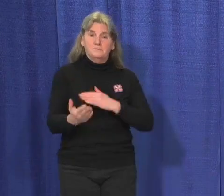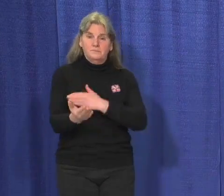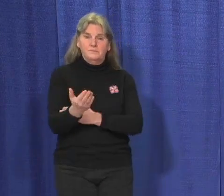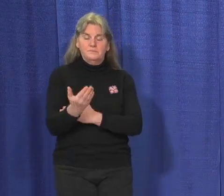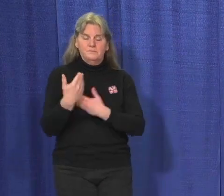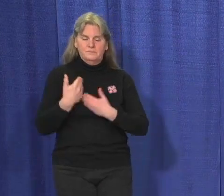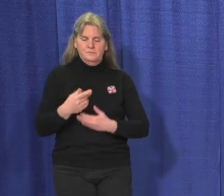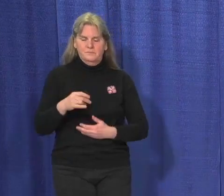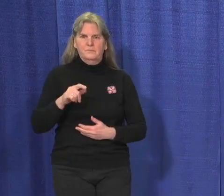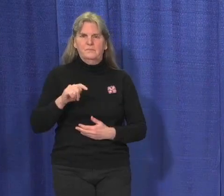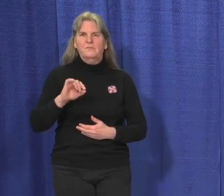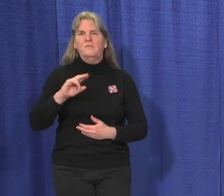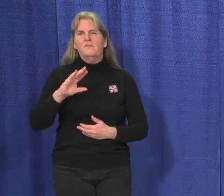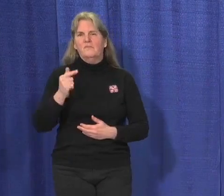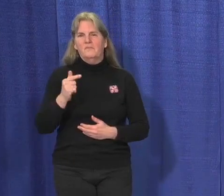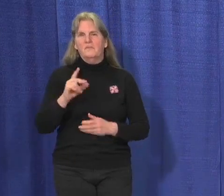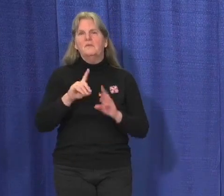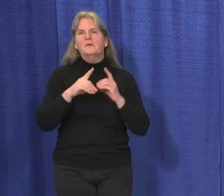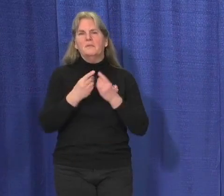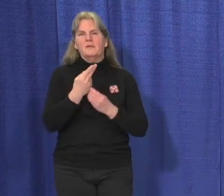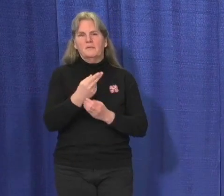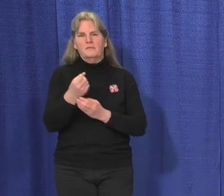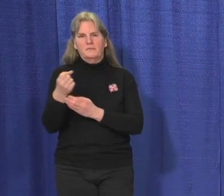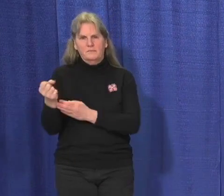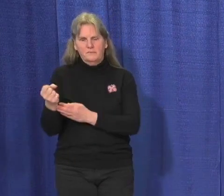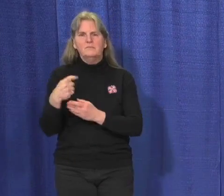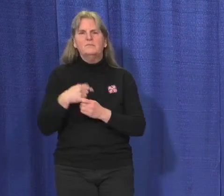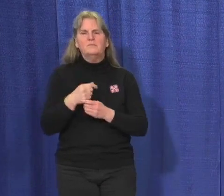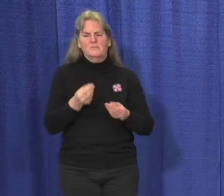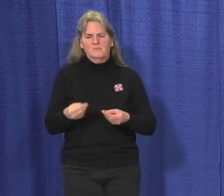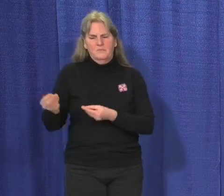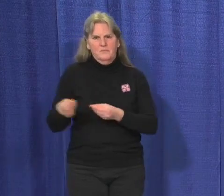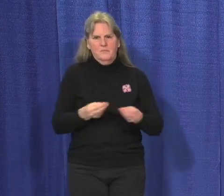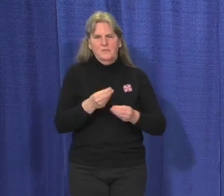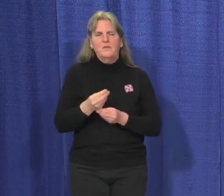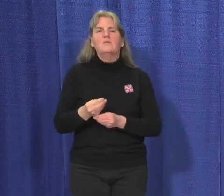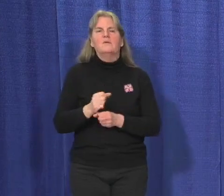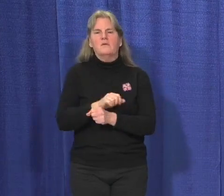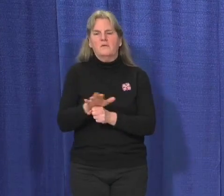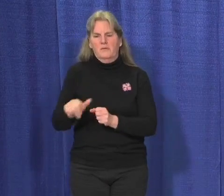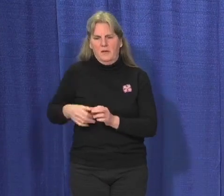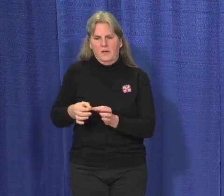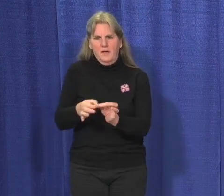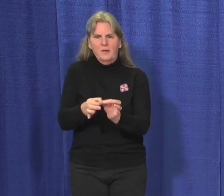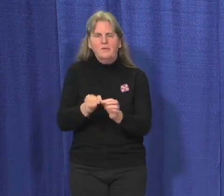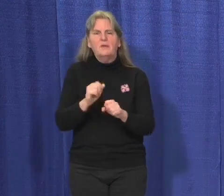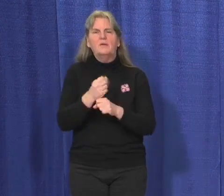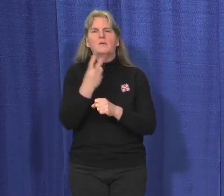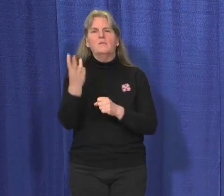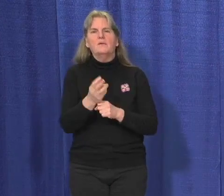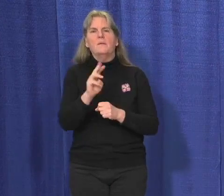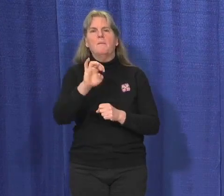Pat: I am Pat living with the Department of health and social services and your moderate for this COVID-19